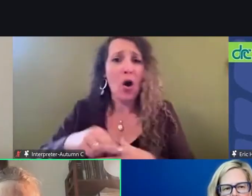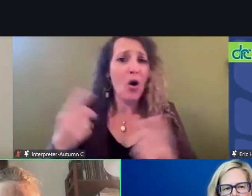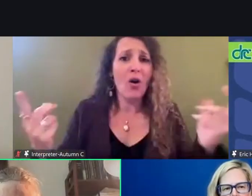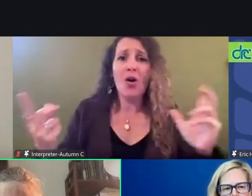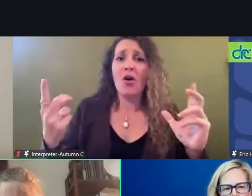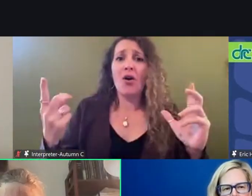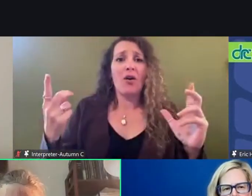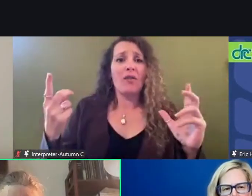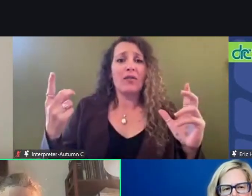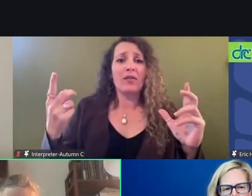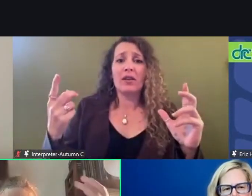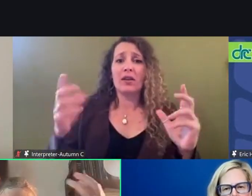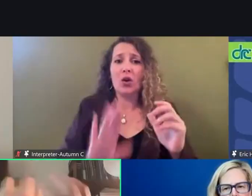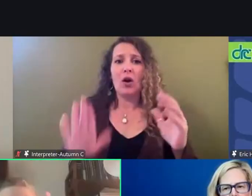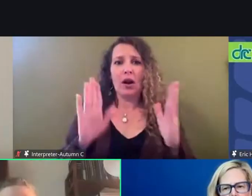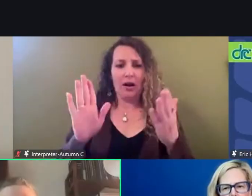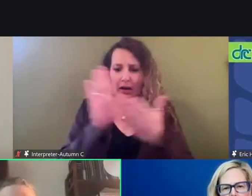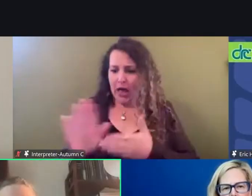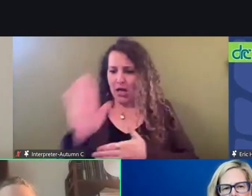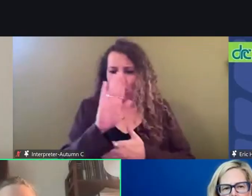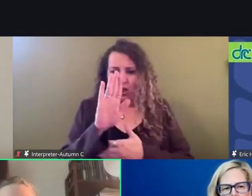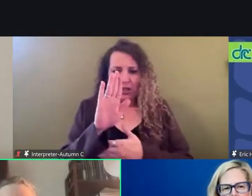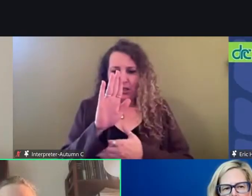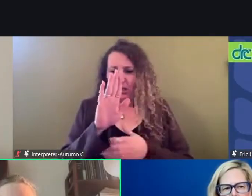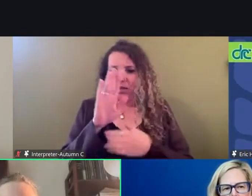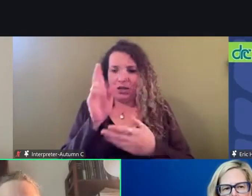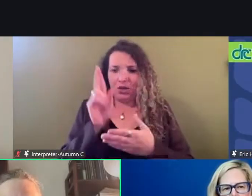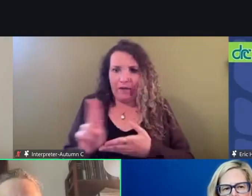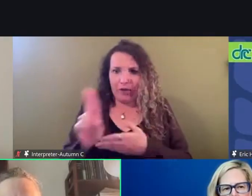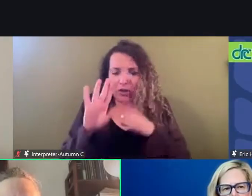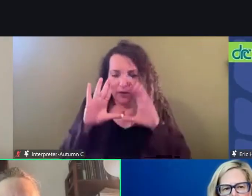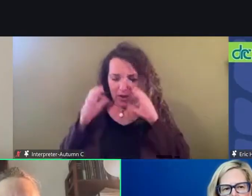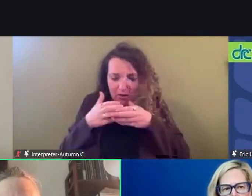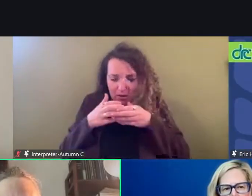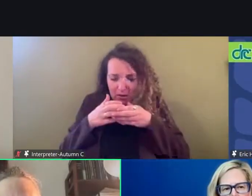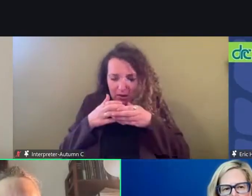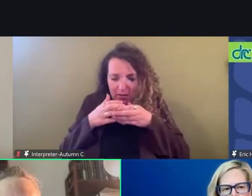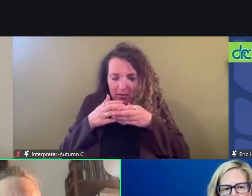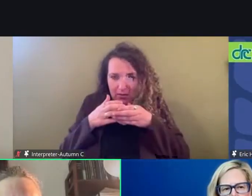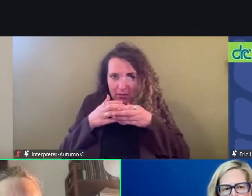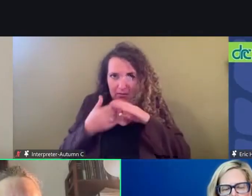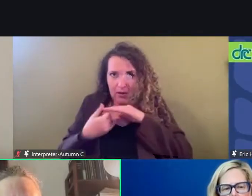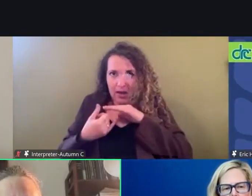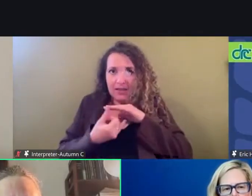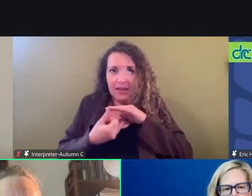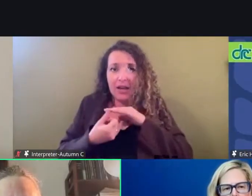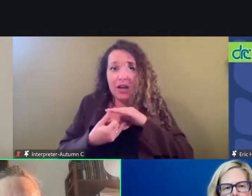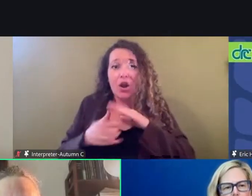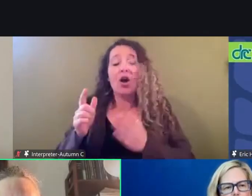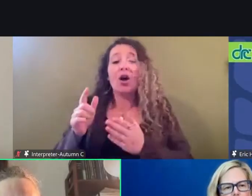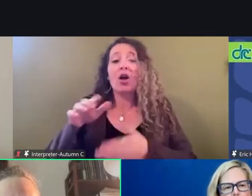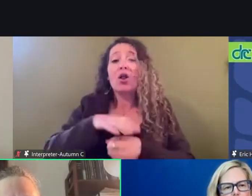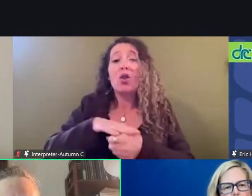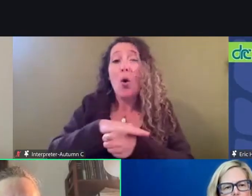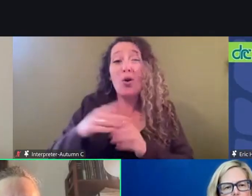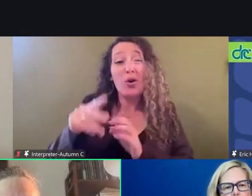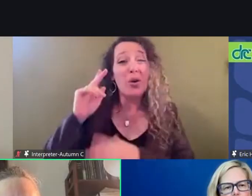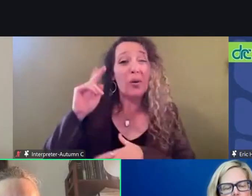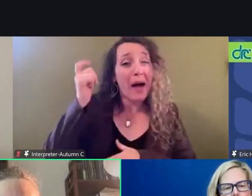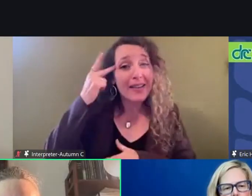and universities. They're very fishbowl-y. You um local politics is full of people who want to